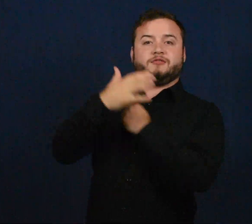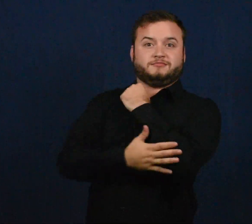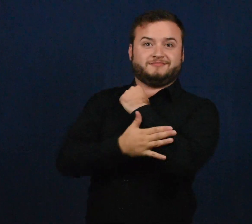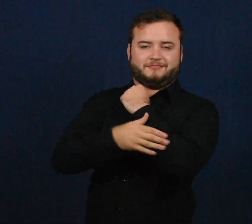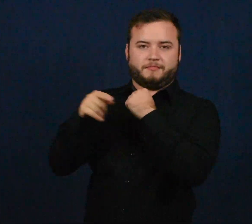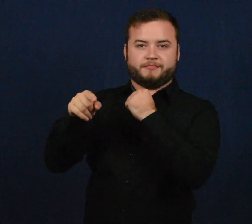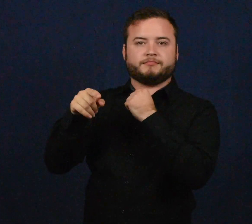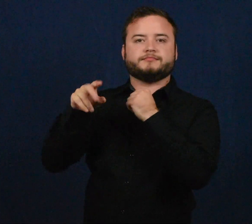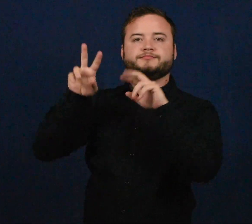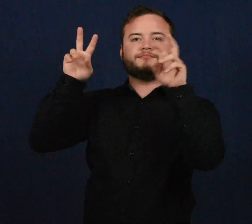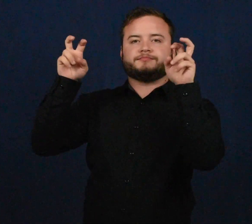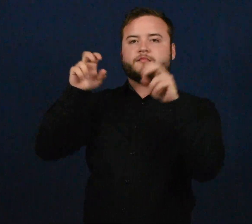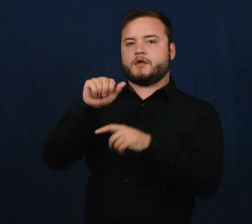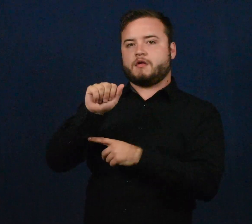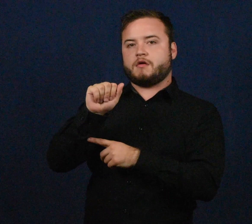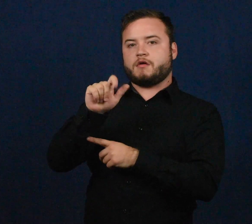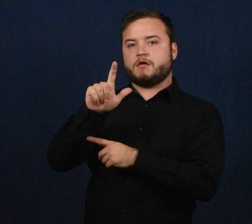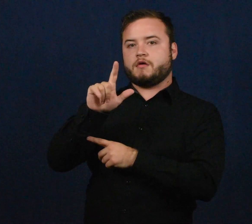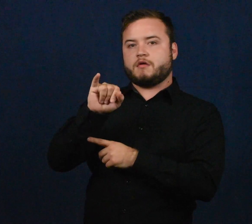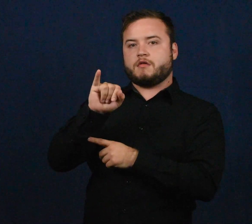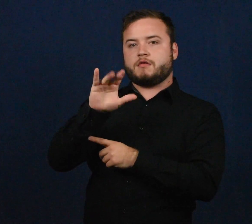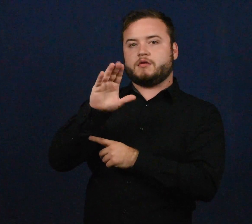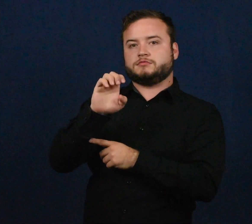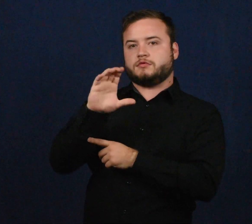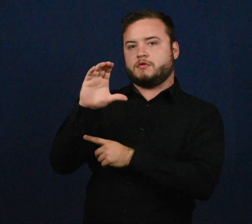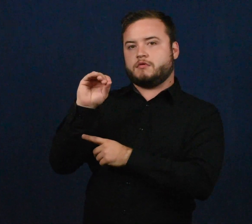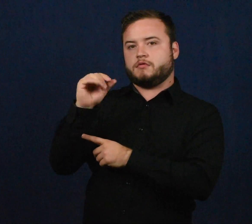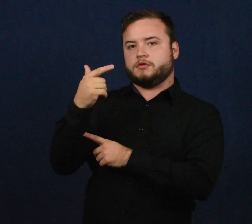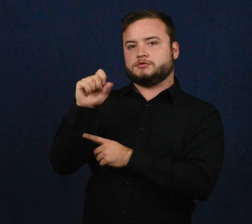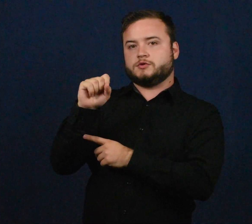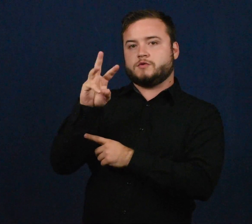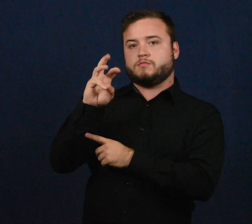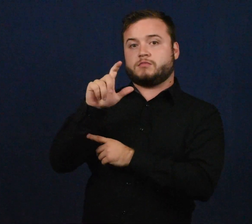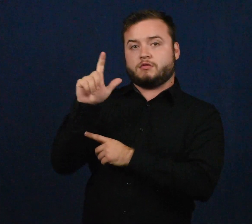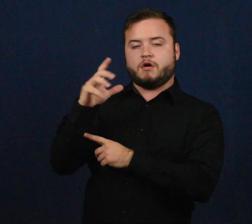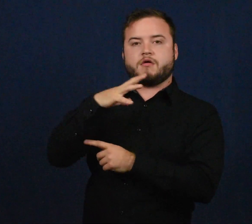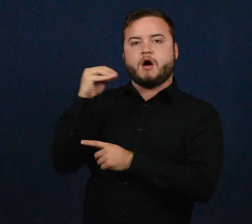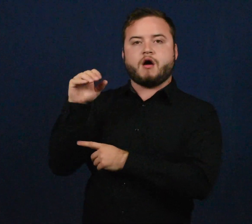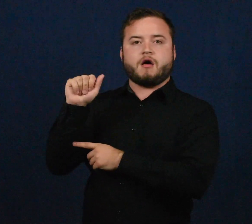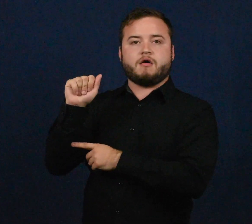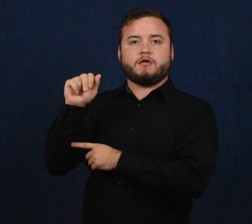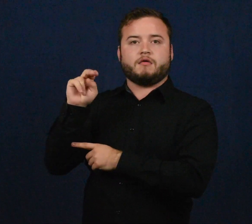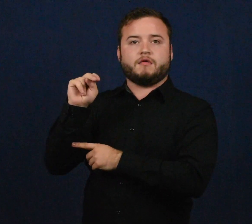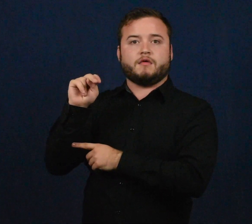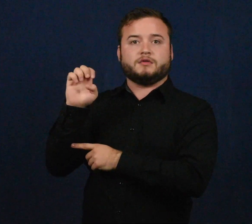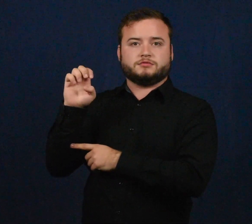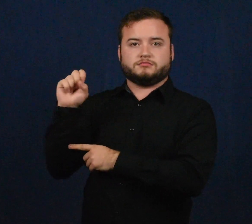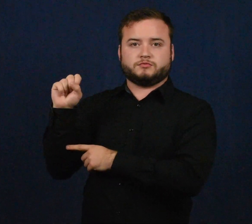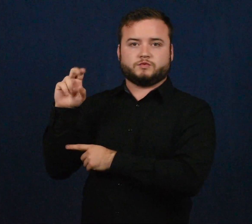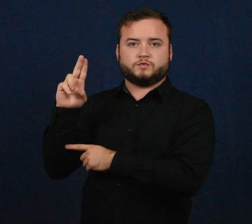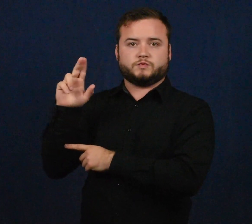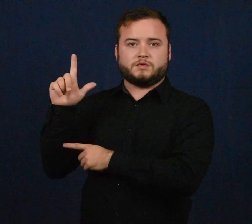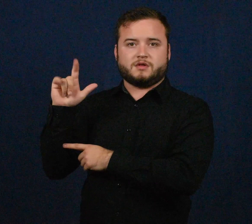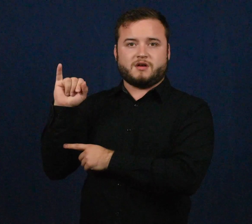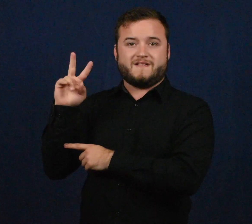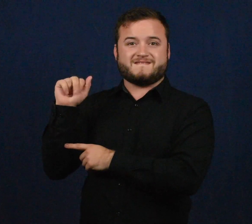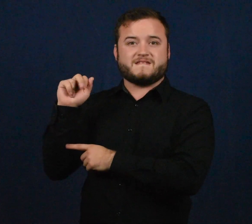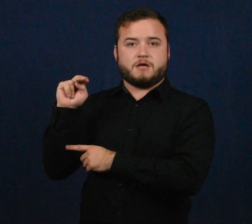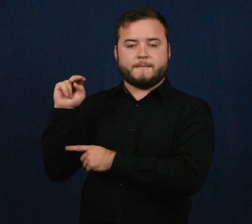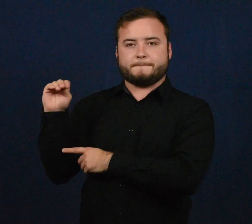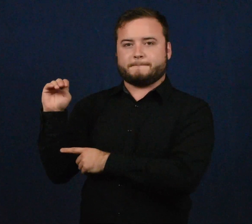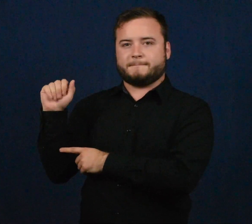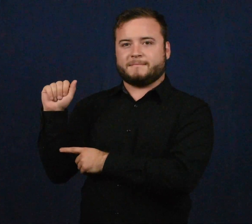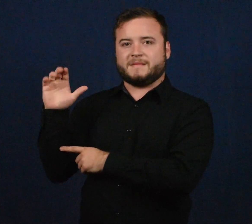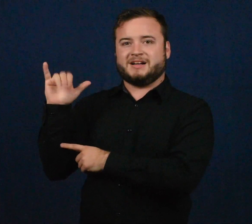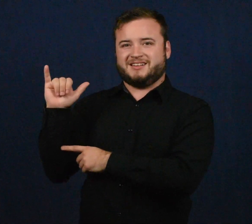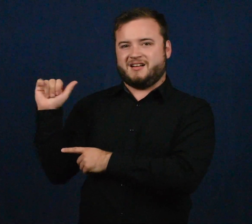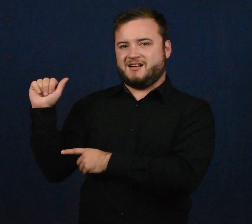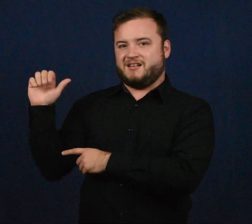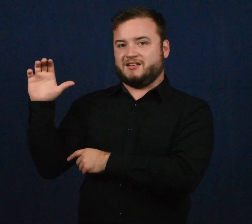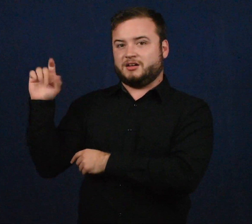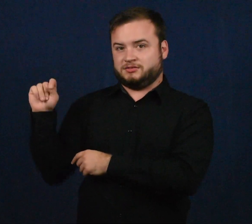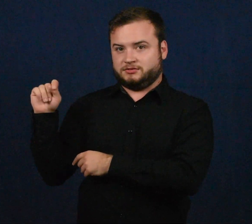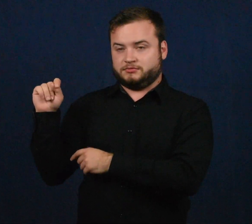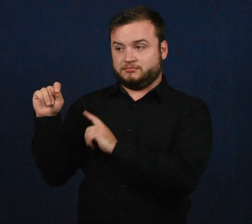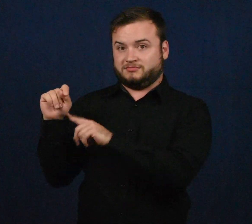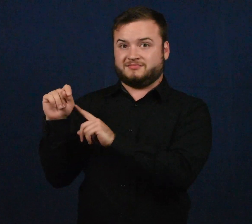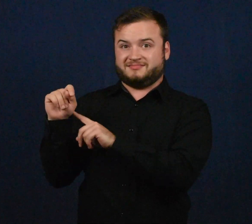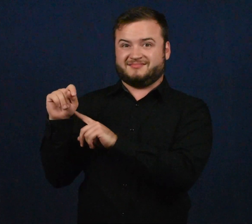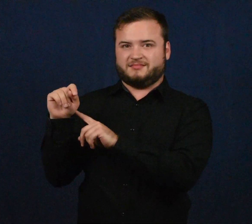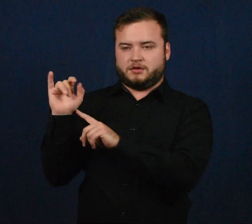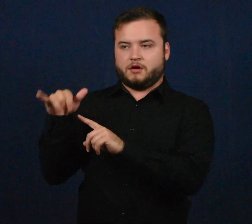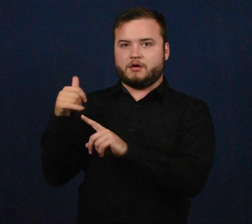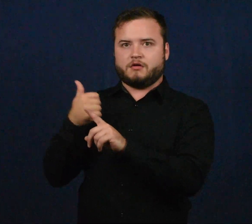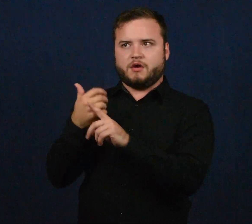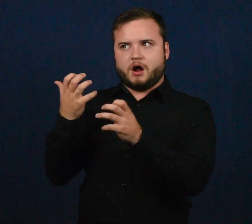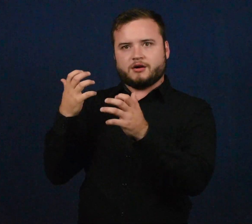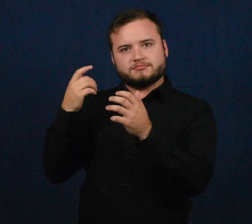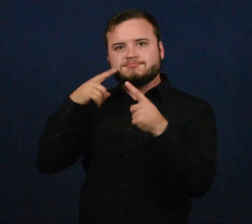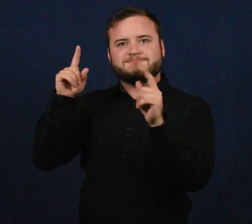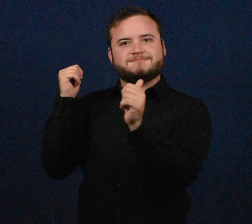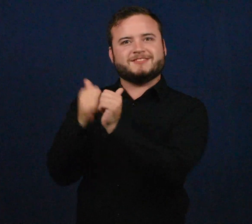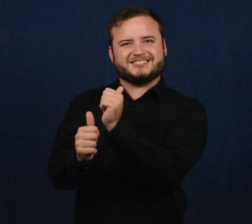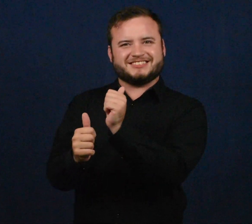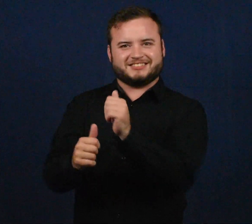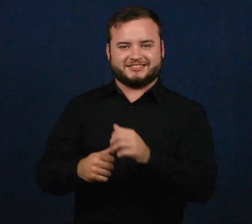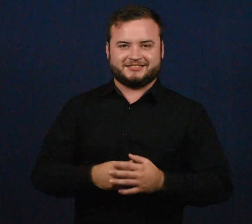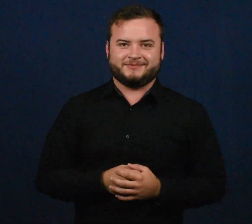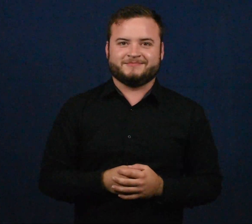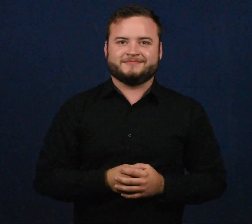to get the Alice Cogswell and Anne Sullivan Macy Act passed,